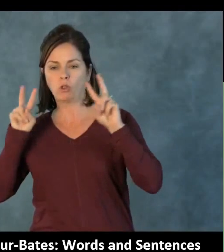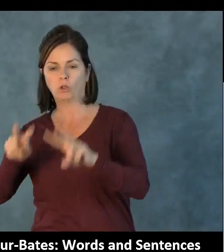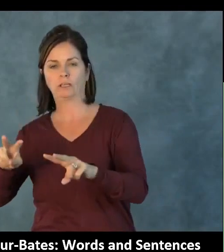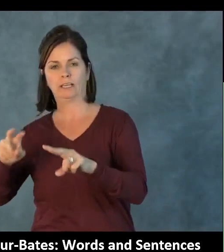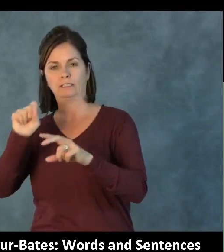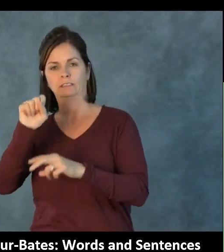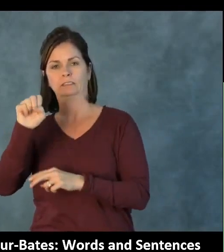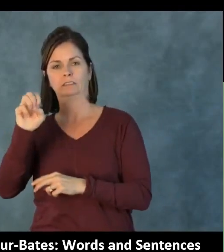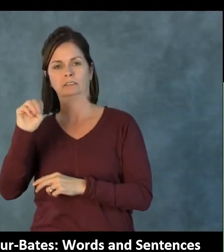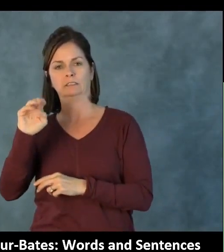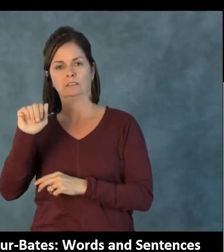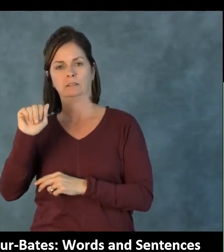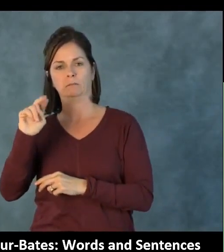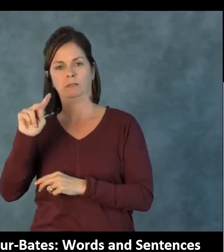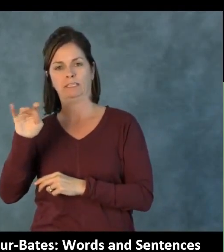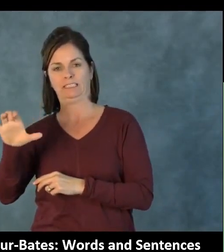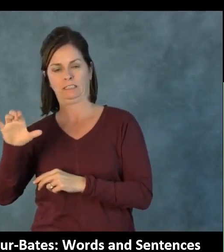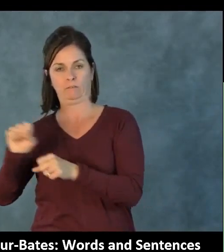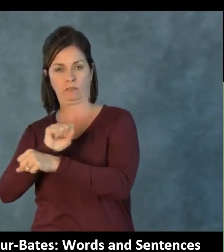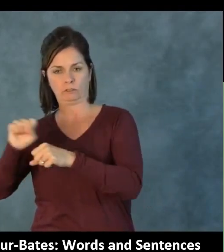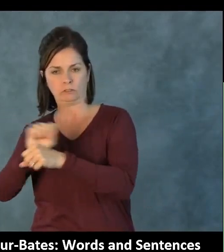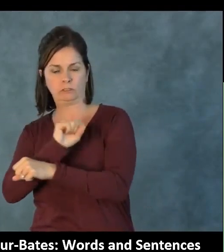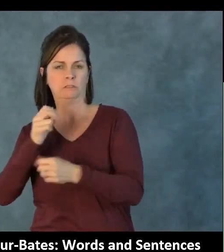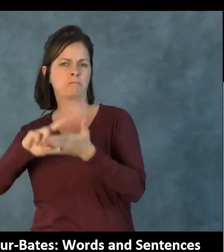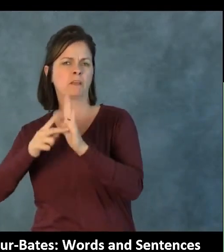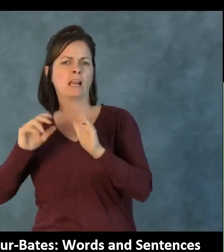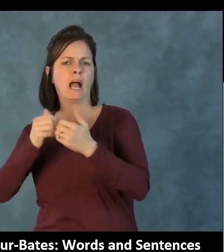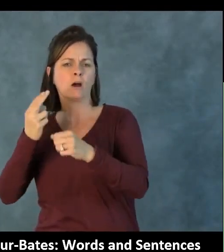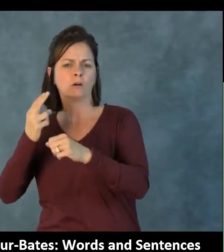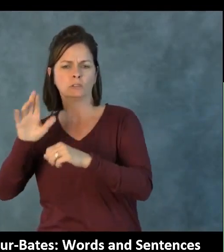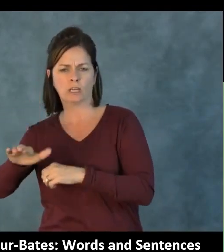how do children use words. It also looks at the use